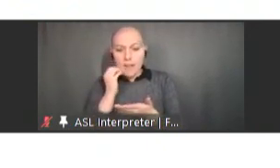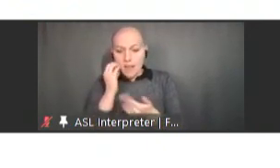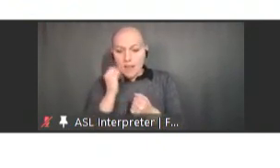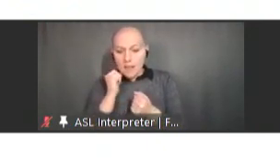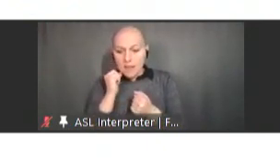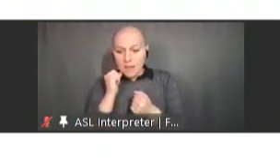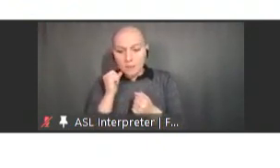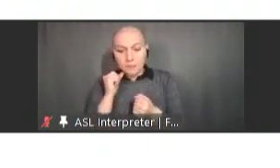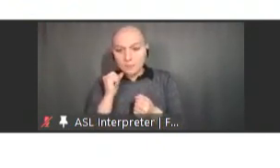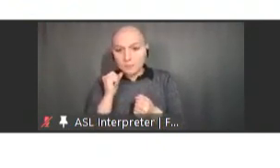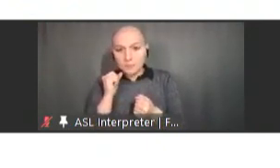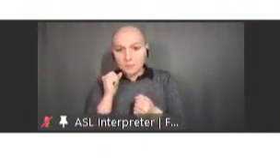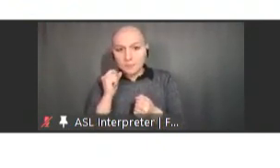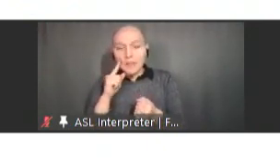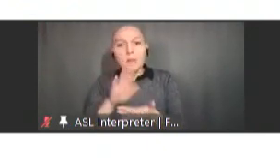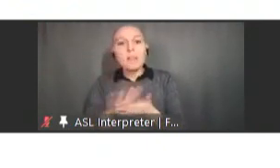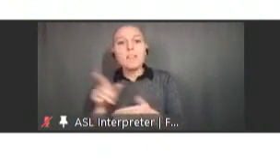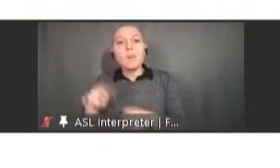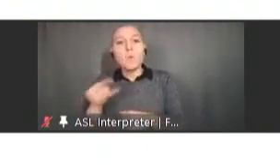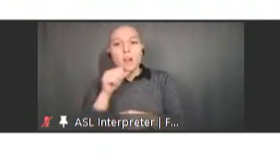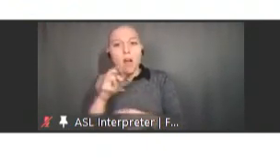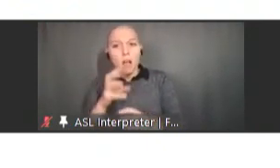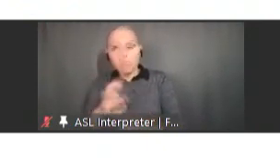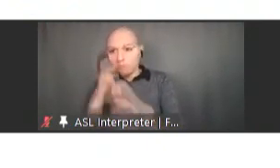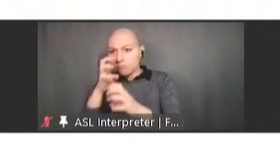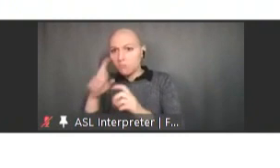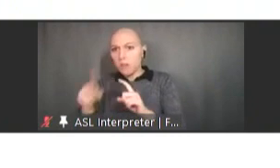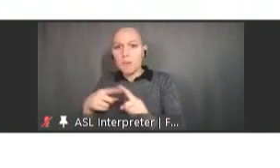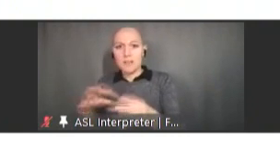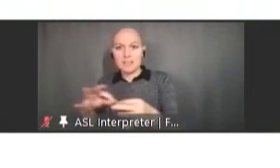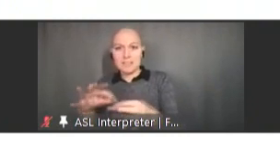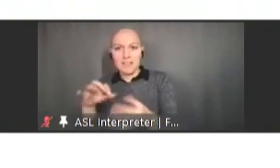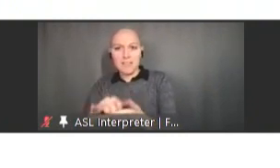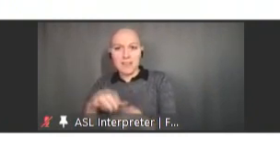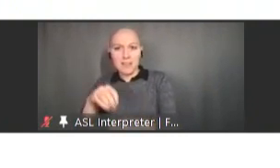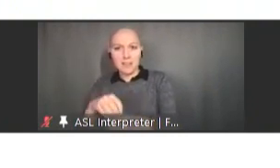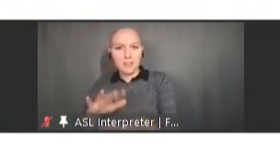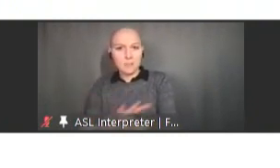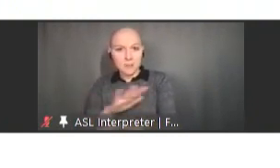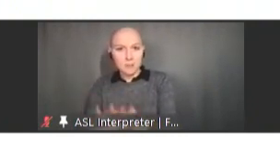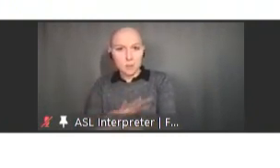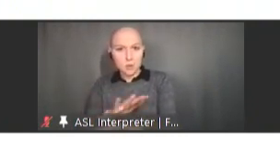not so strict about saying that really in the paper, because having a very strict number